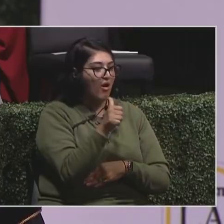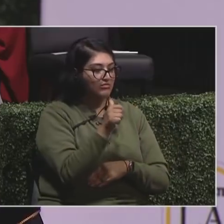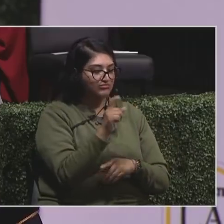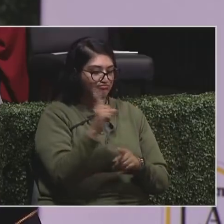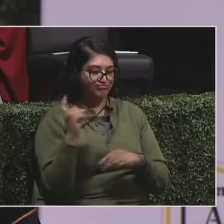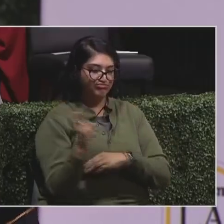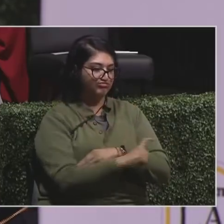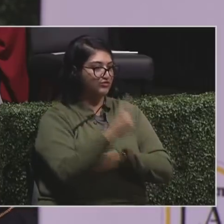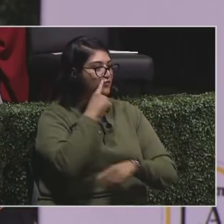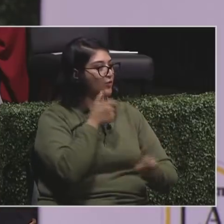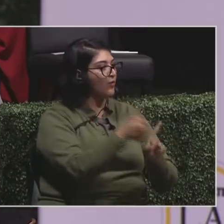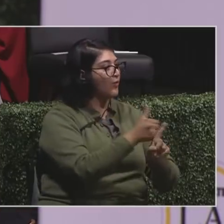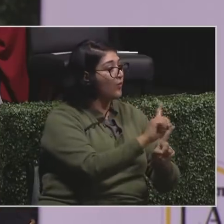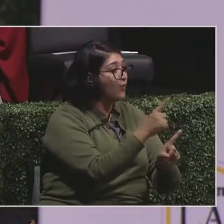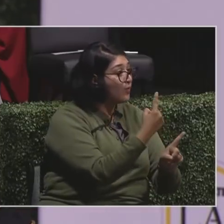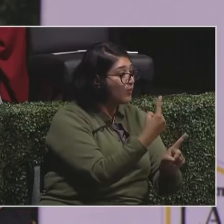A MONUMENTAL DAY FOR COMMUNITIES ACROSS LOS ANGELES, AND FOR WHEREVER YOU CALL HOME.